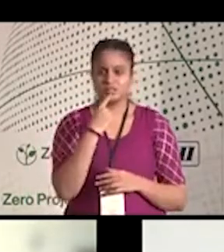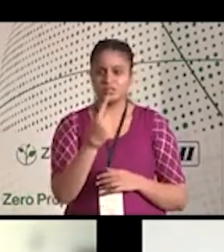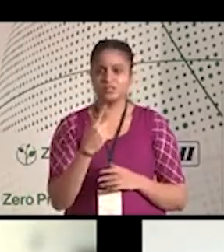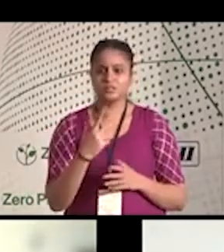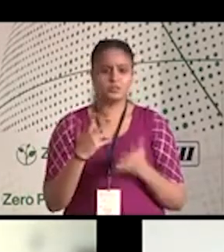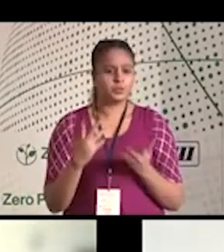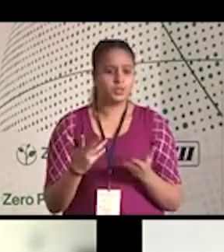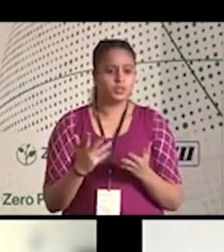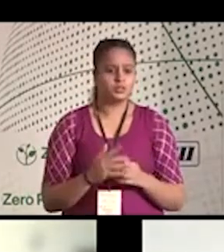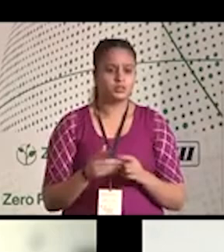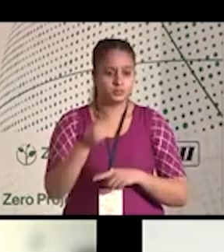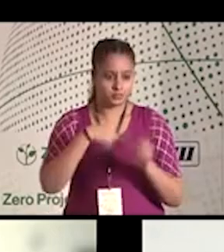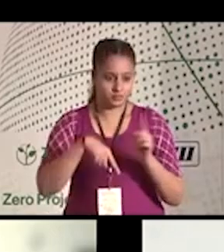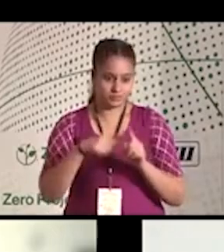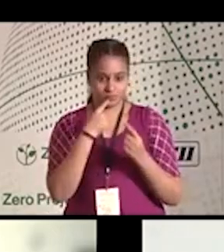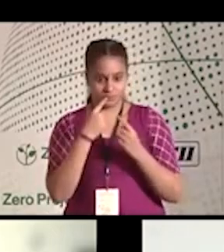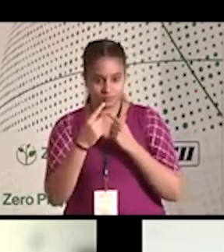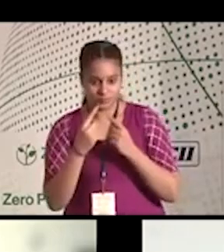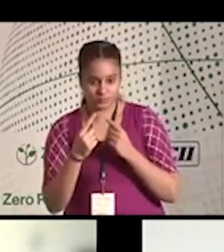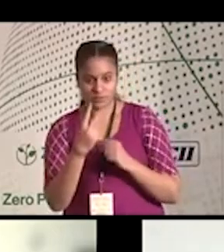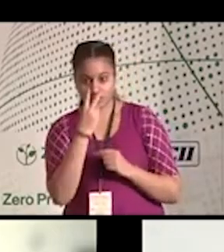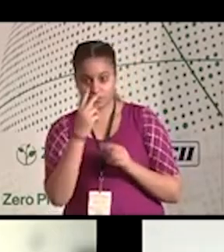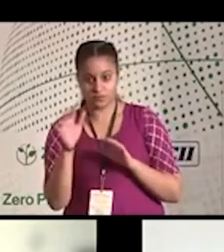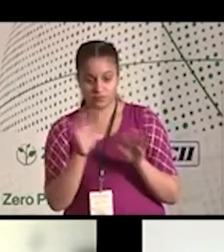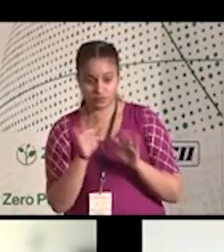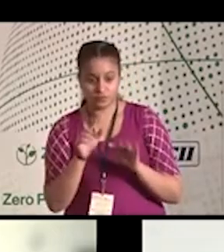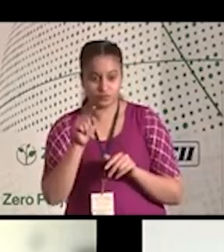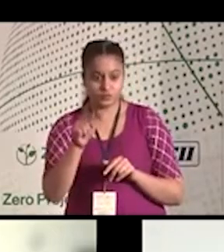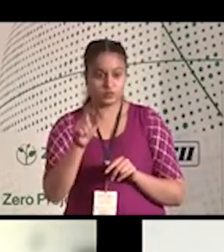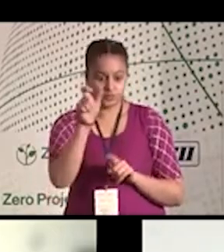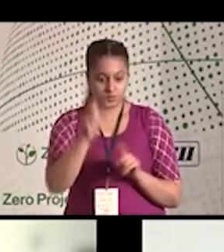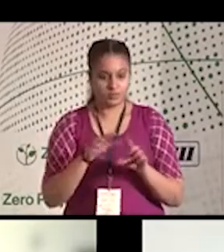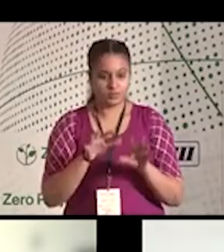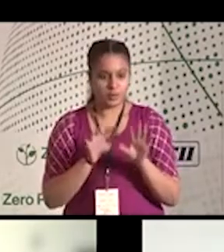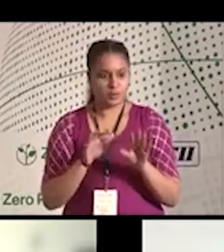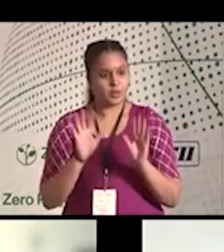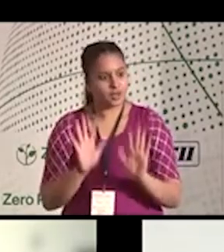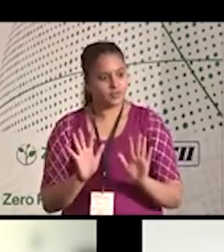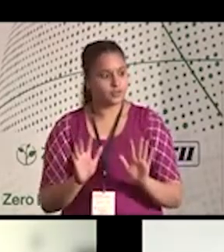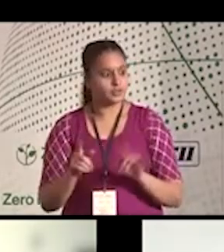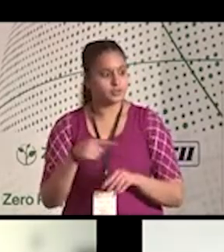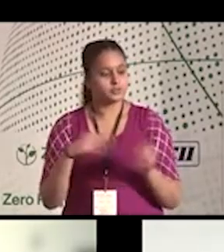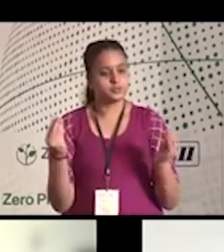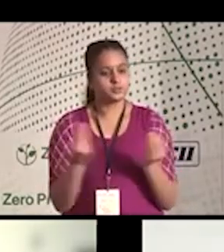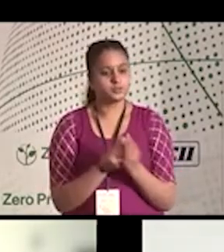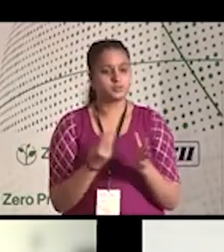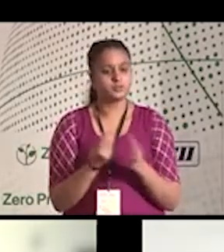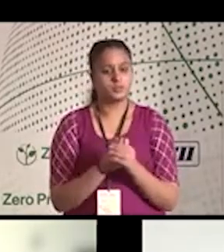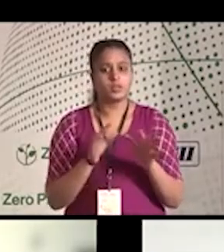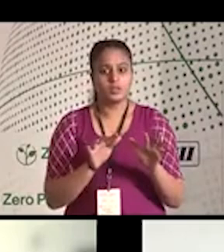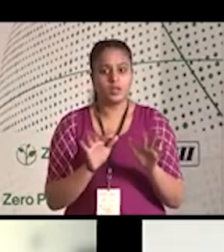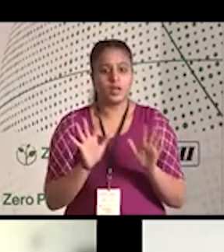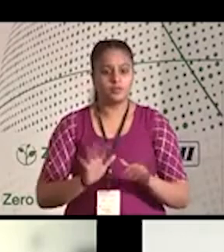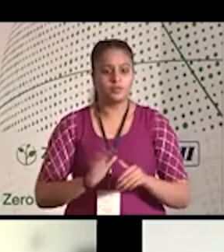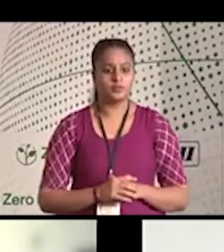They were talking about somebody that was visually impaired, that had a seeing eye dog, but that was how they represented it to me. And it's like, really?